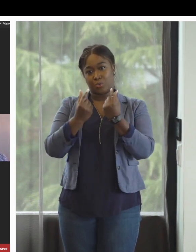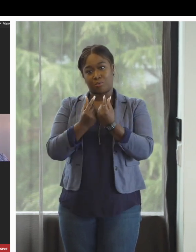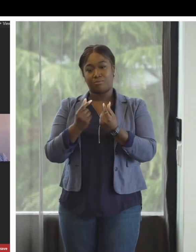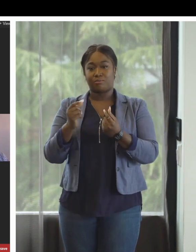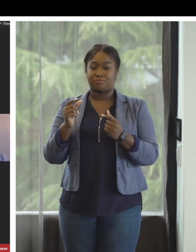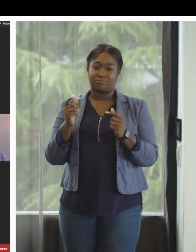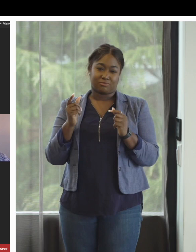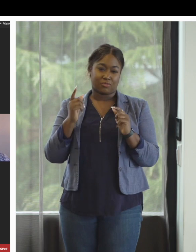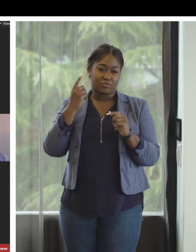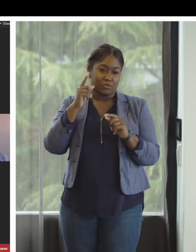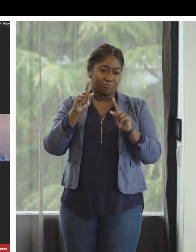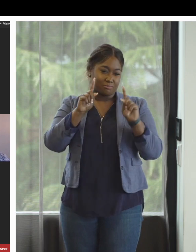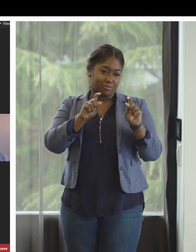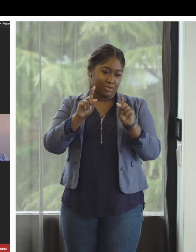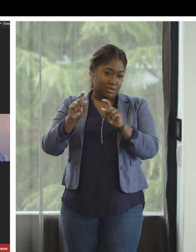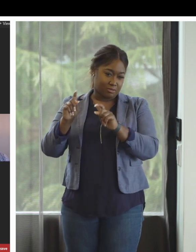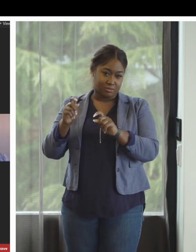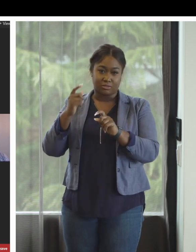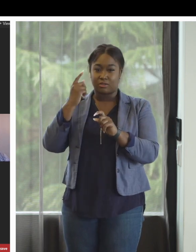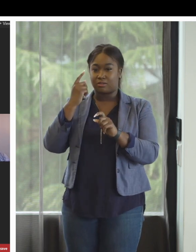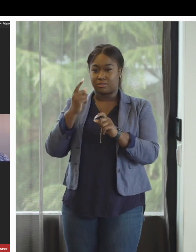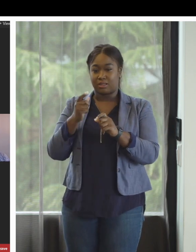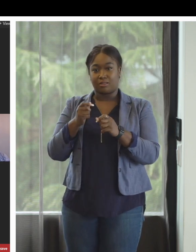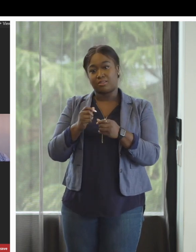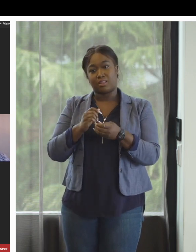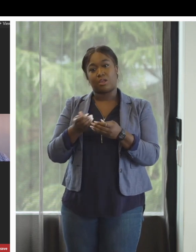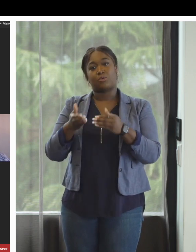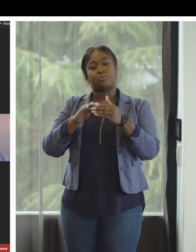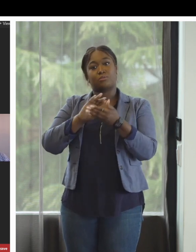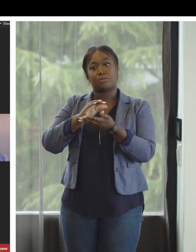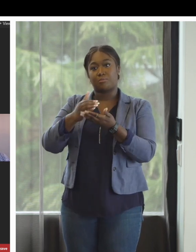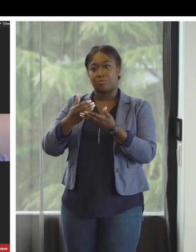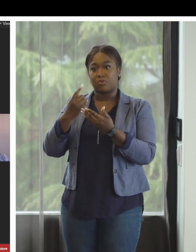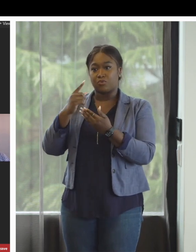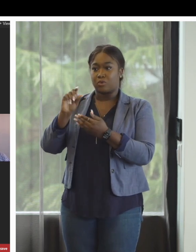and awareness of data specs grows. And TDS also grows .